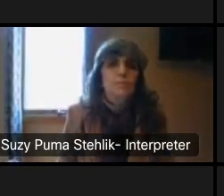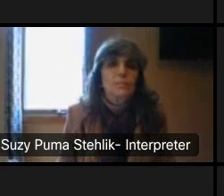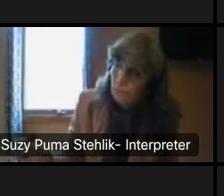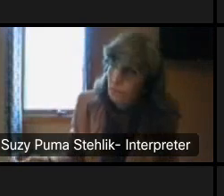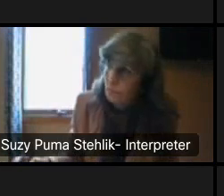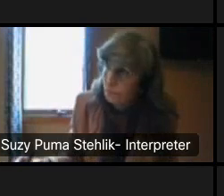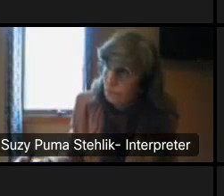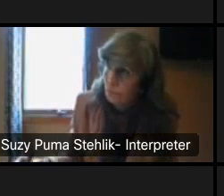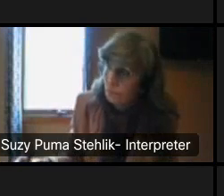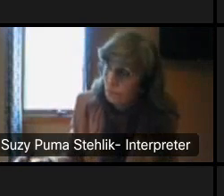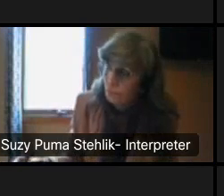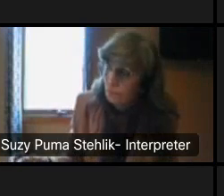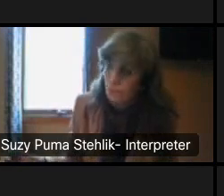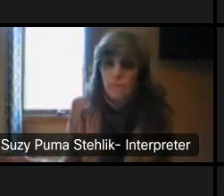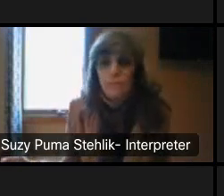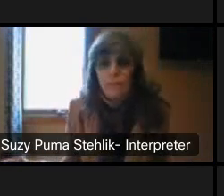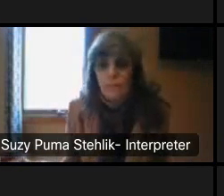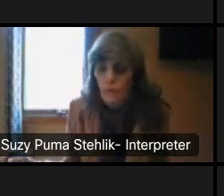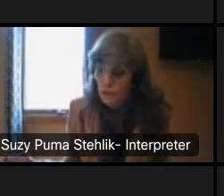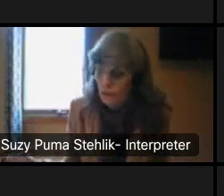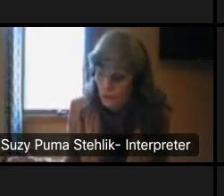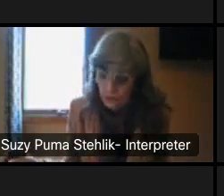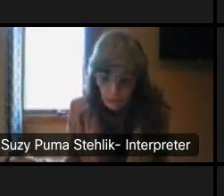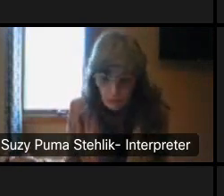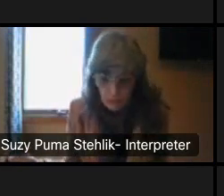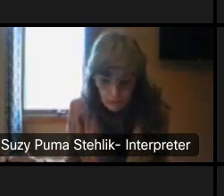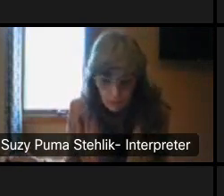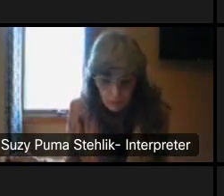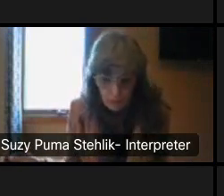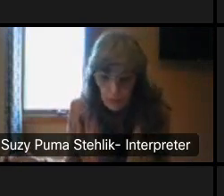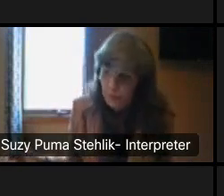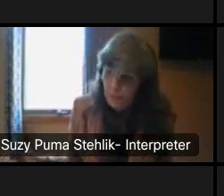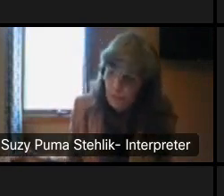So, the answer is.